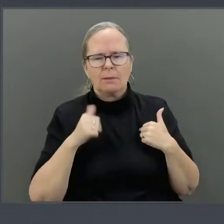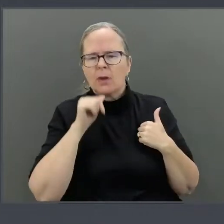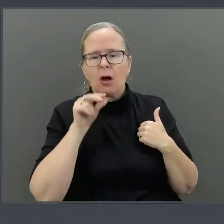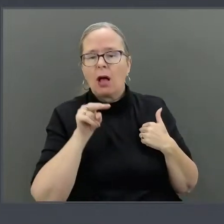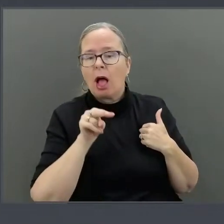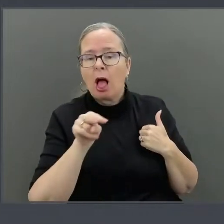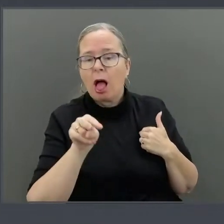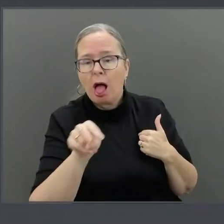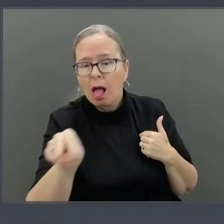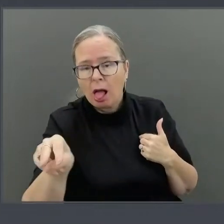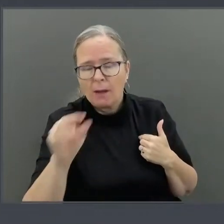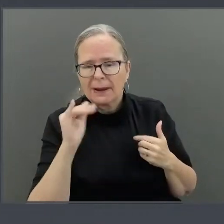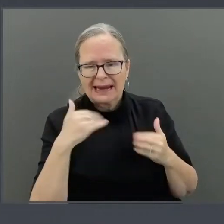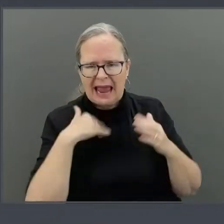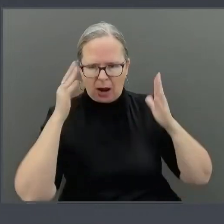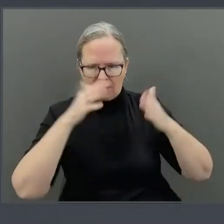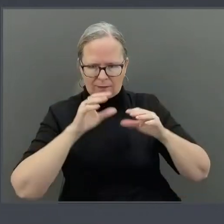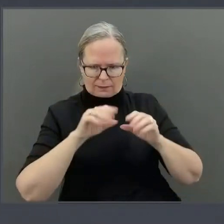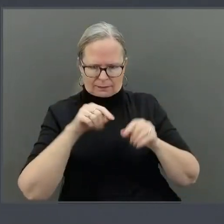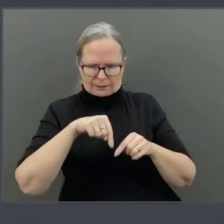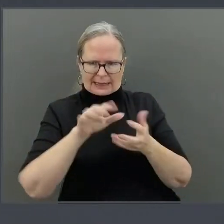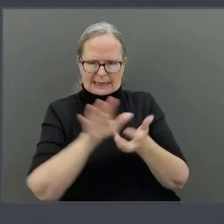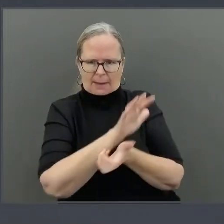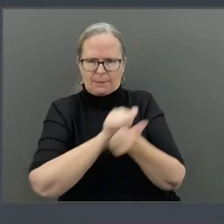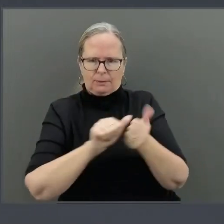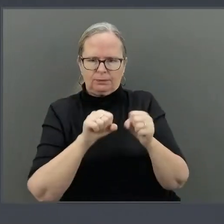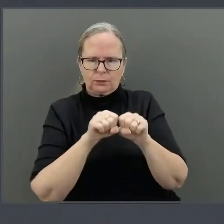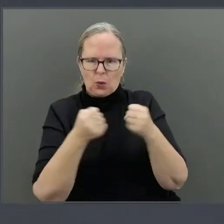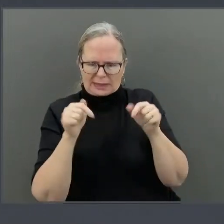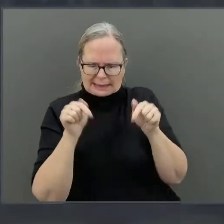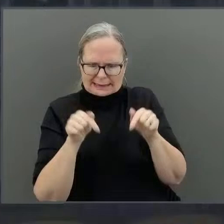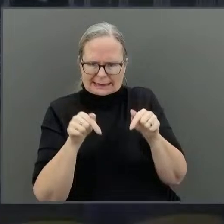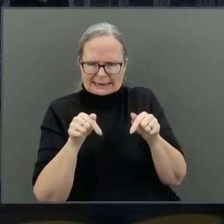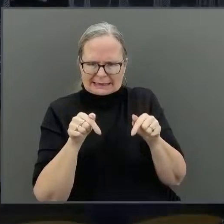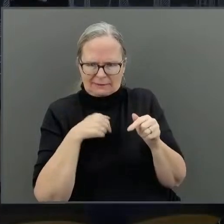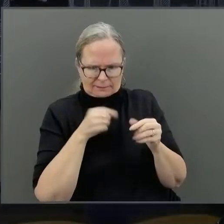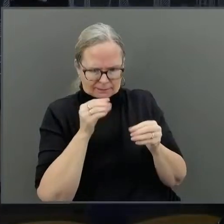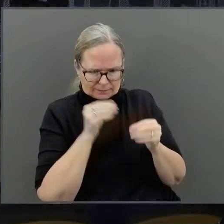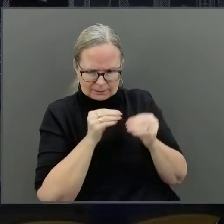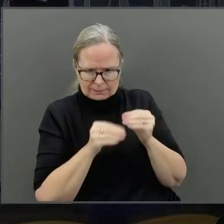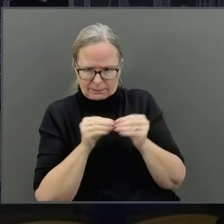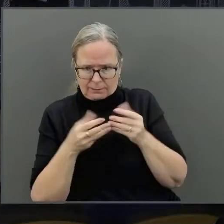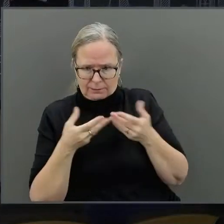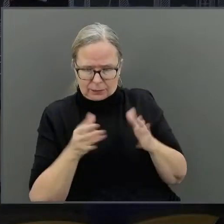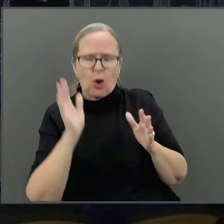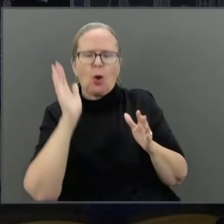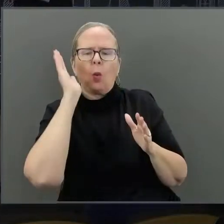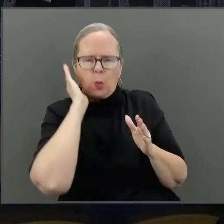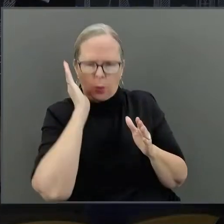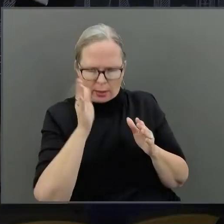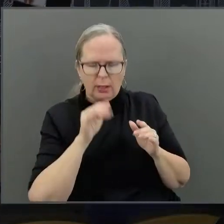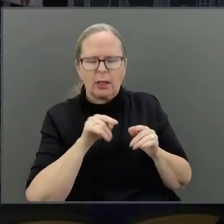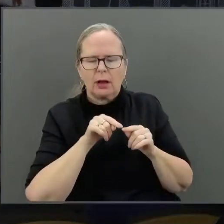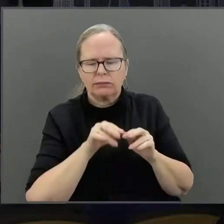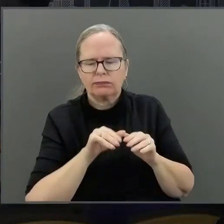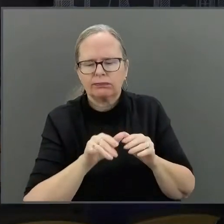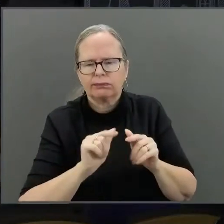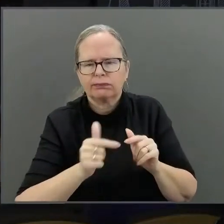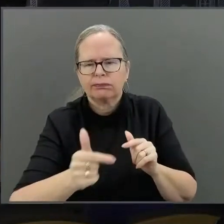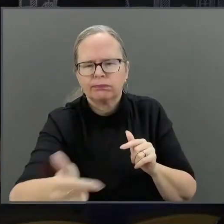in the review we'll be looking at all of our asset management like I mentioned before um yeah sh